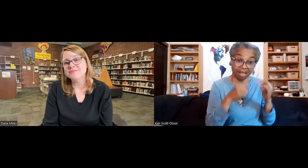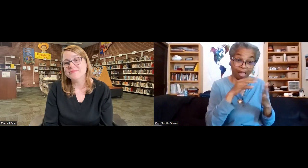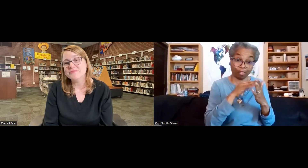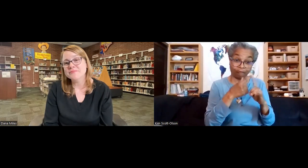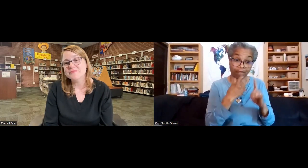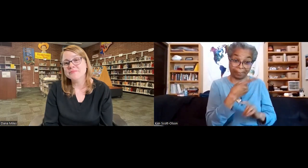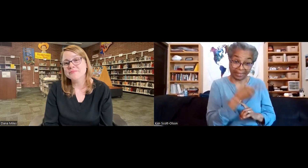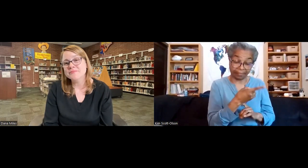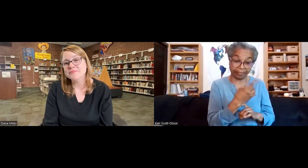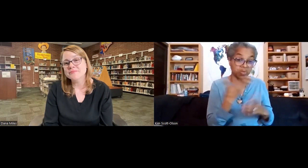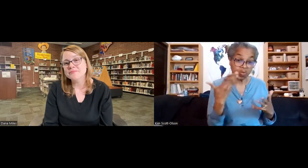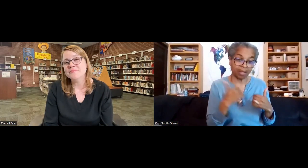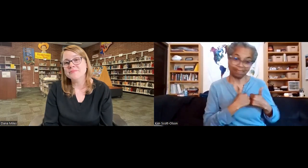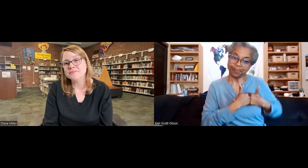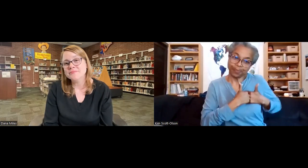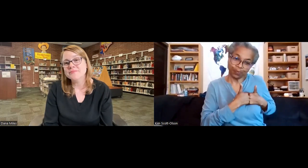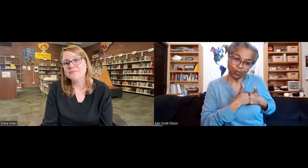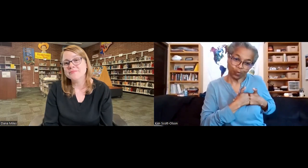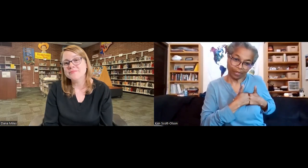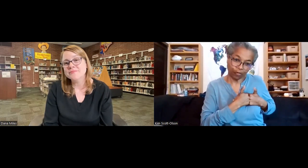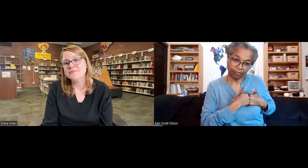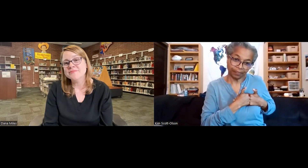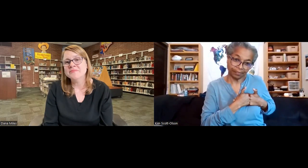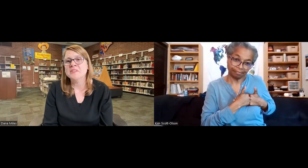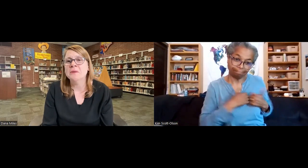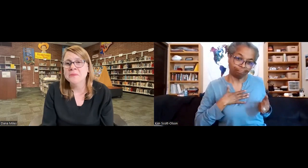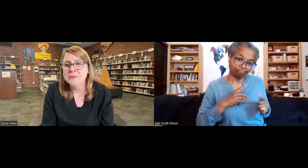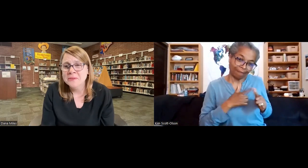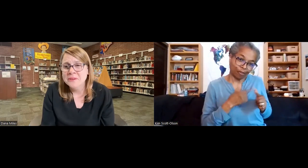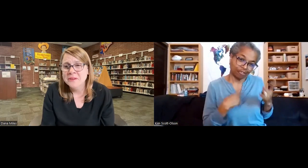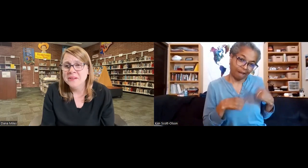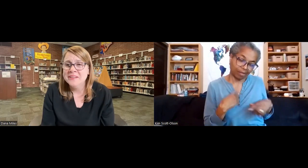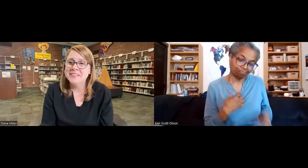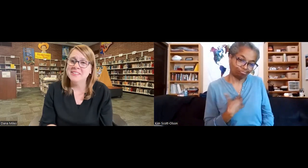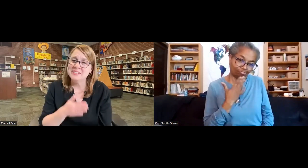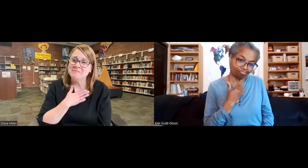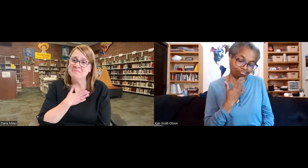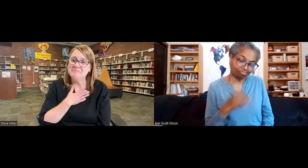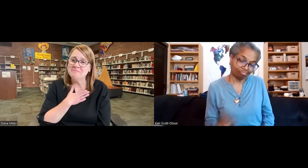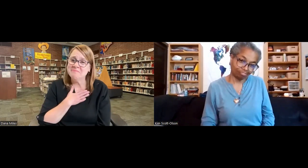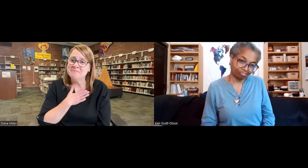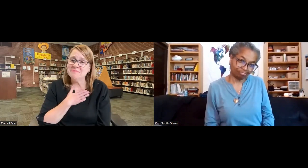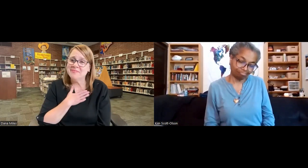and the first one I learned from him was “sweetheart.” Aww! - Very darling.